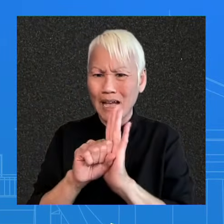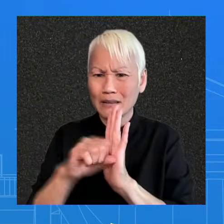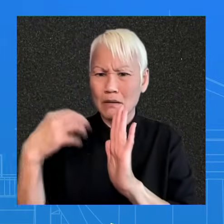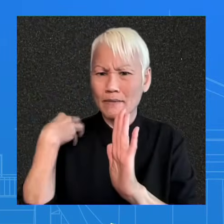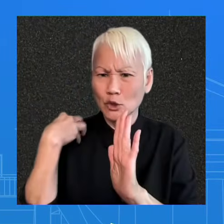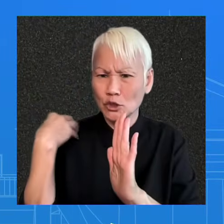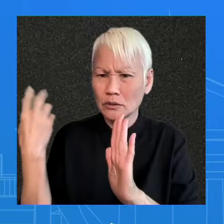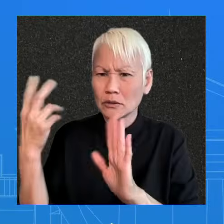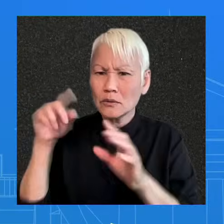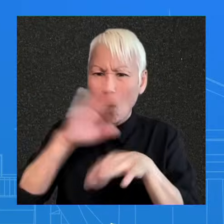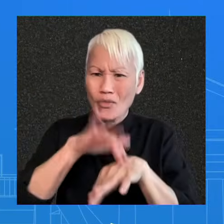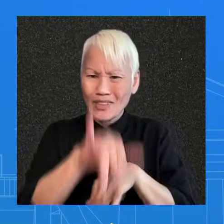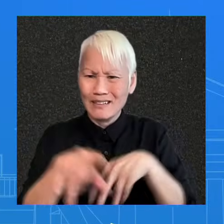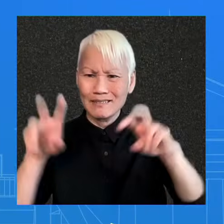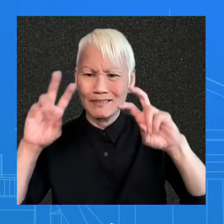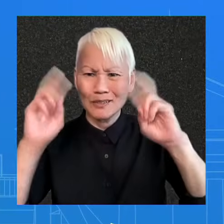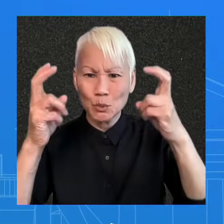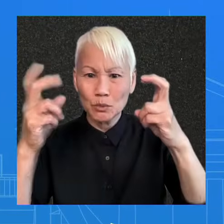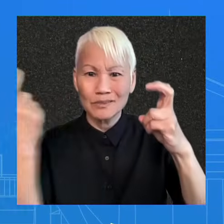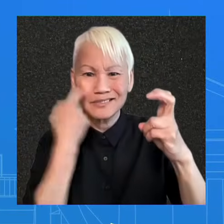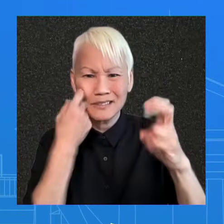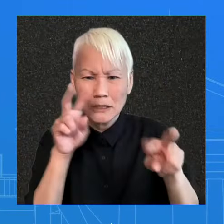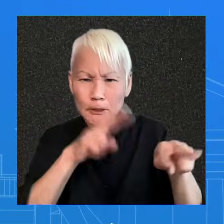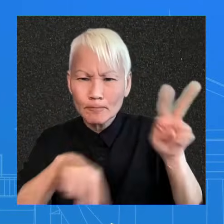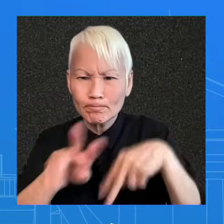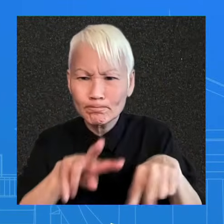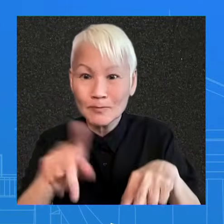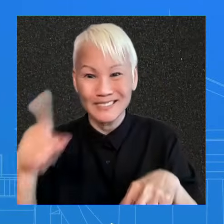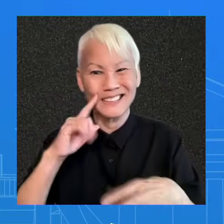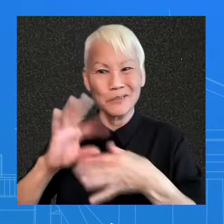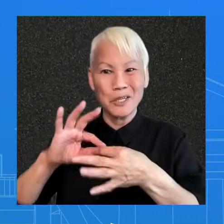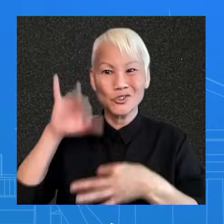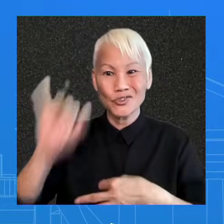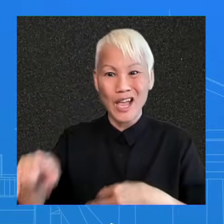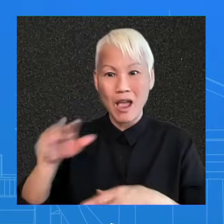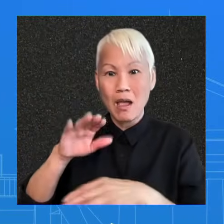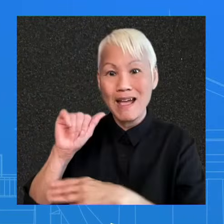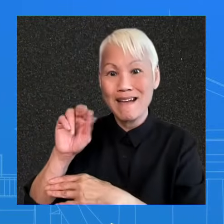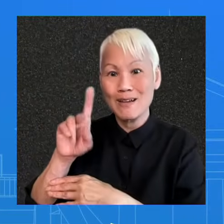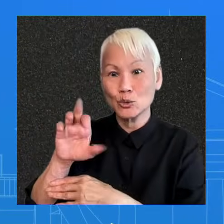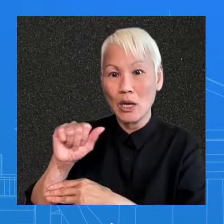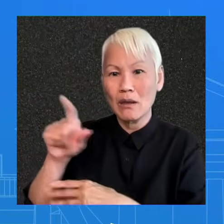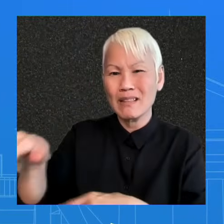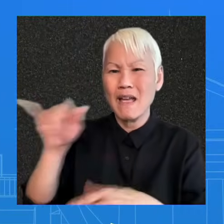there is an investigation currently happening. And so, certainly, we'll refer you to them on any specifics